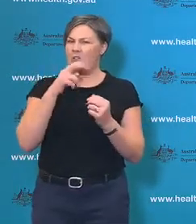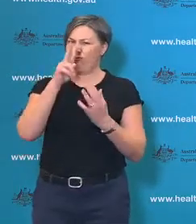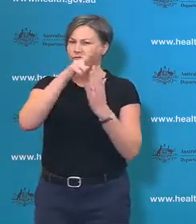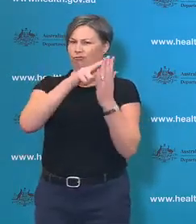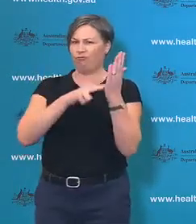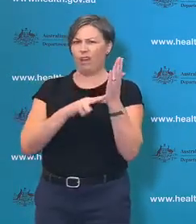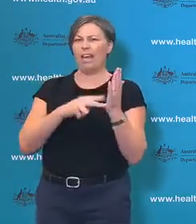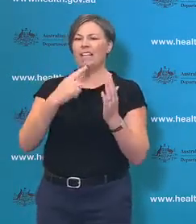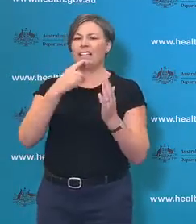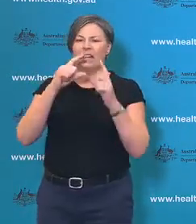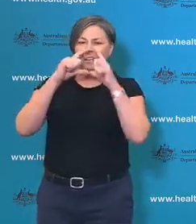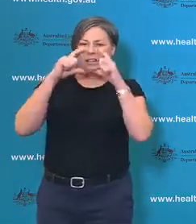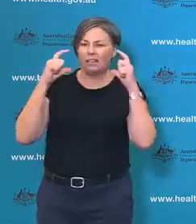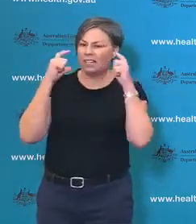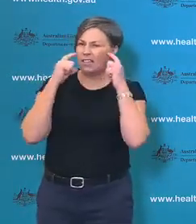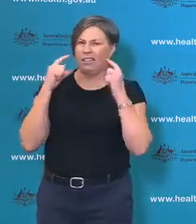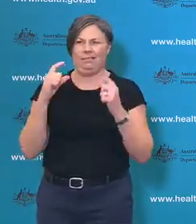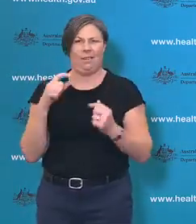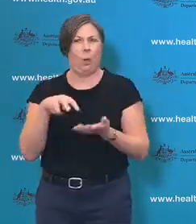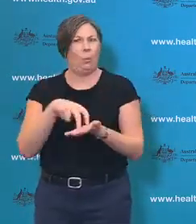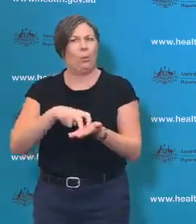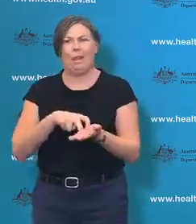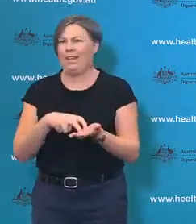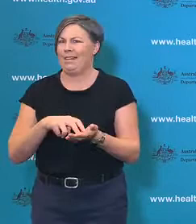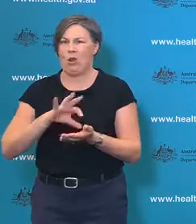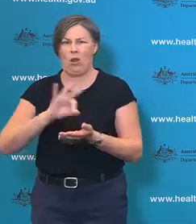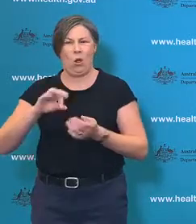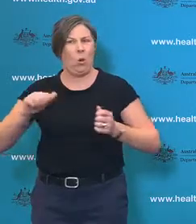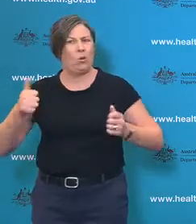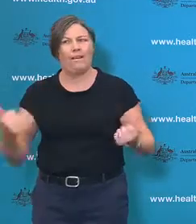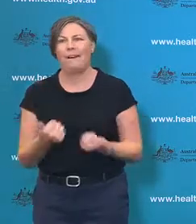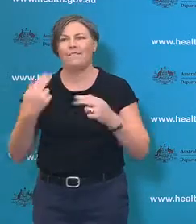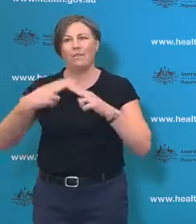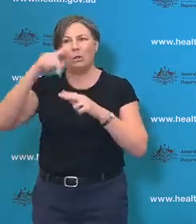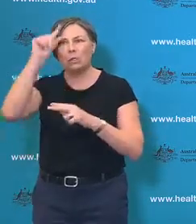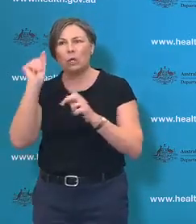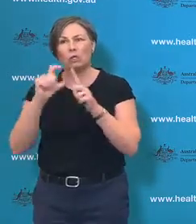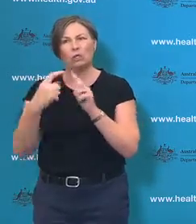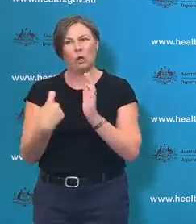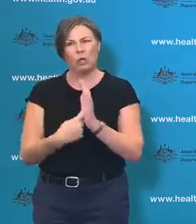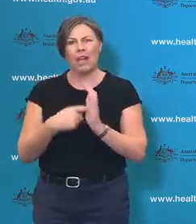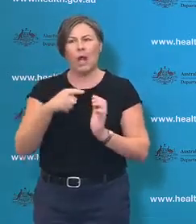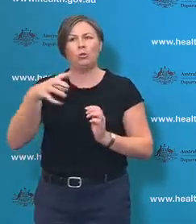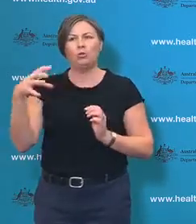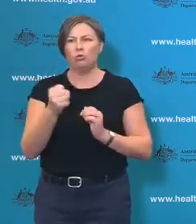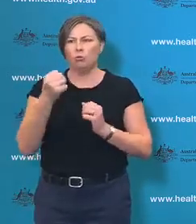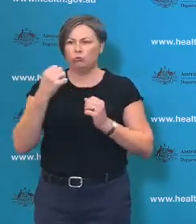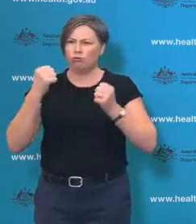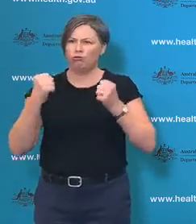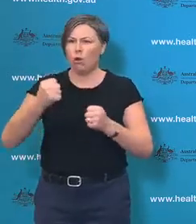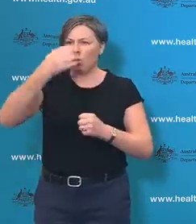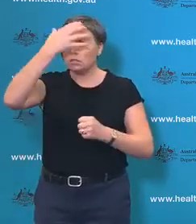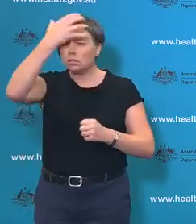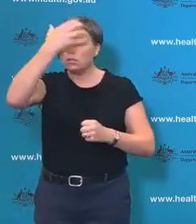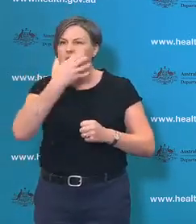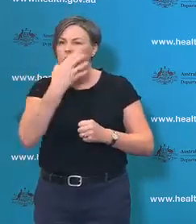and those treating COVID-19 patients should have respirators. What's your view on that? So the guidelines on healthcare workers put together at a